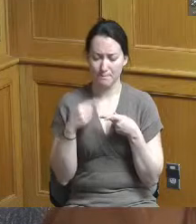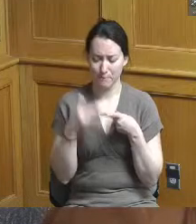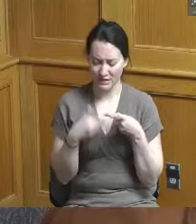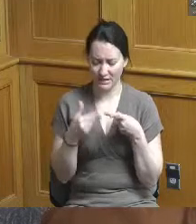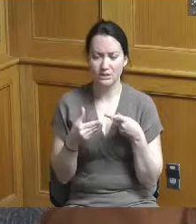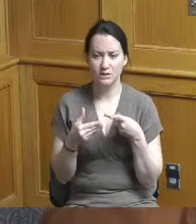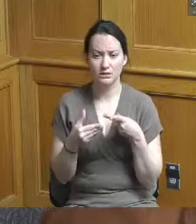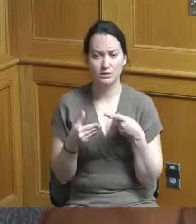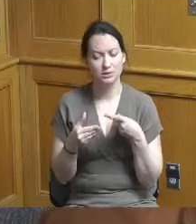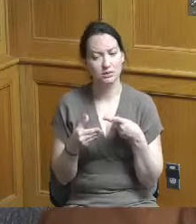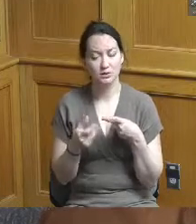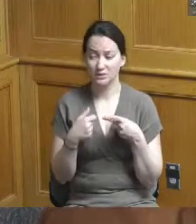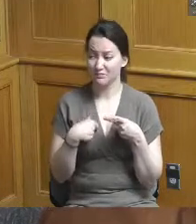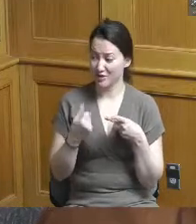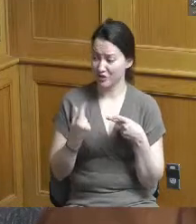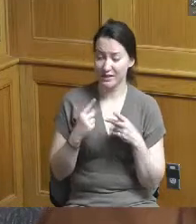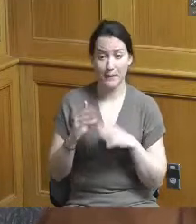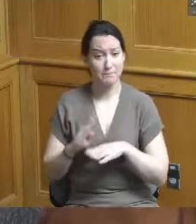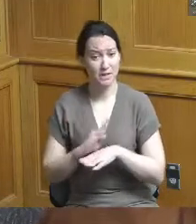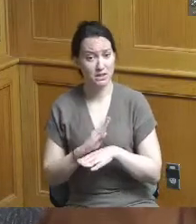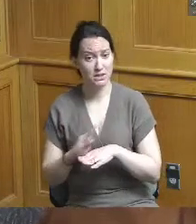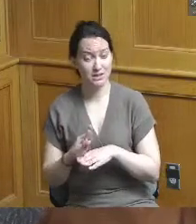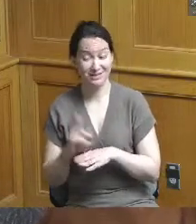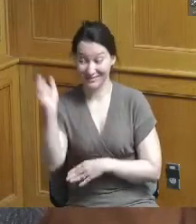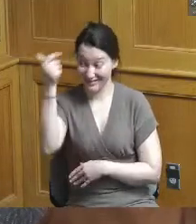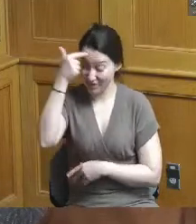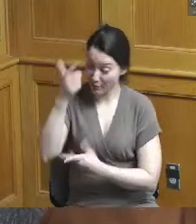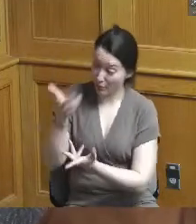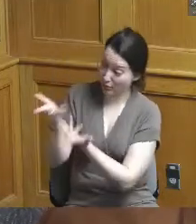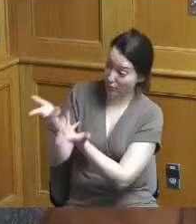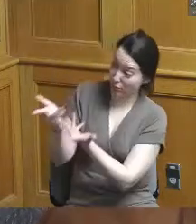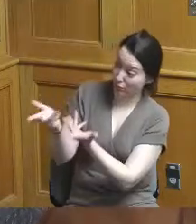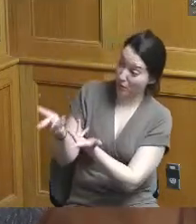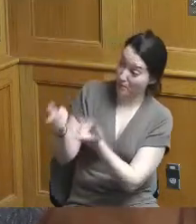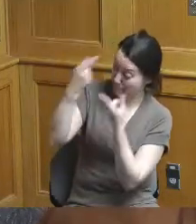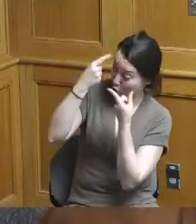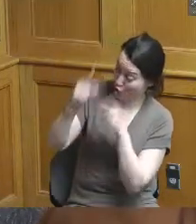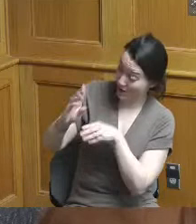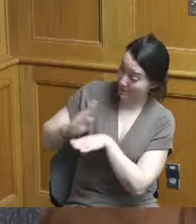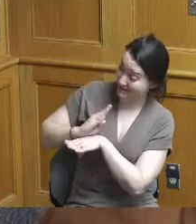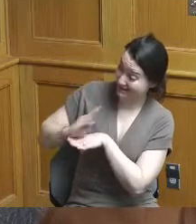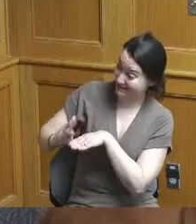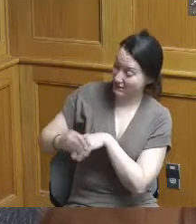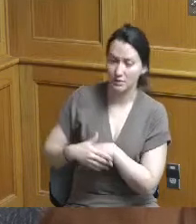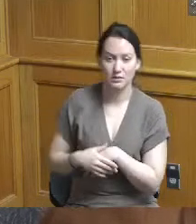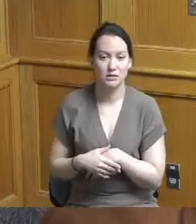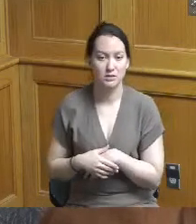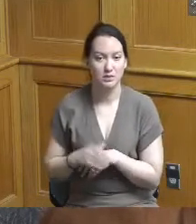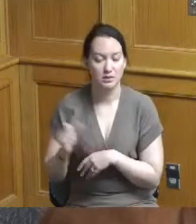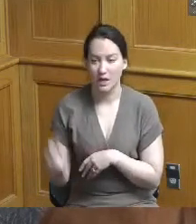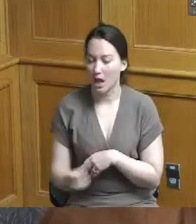understanding is if you do business with the government entity anybody that does business